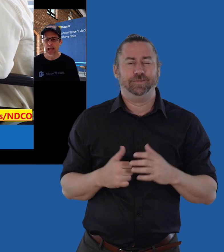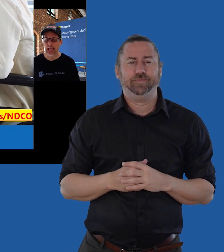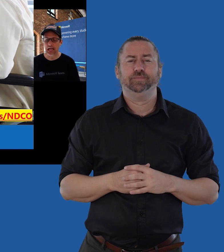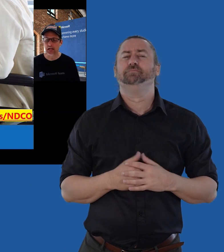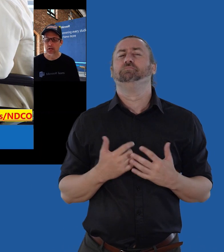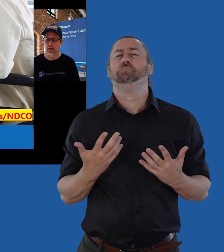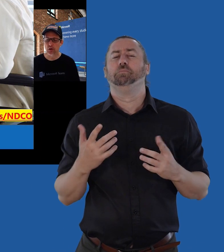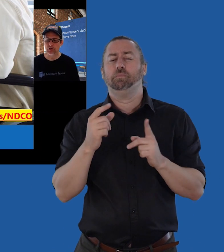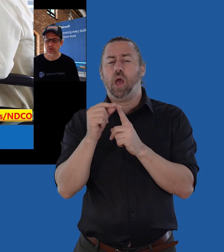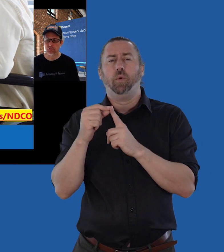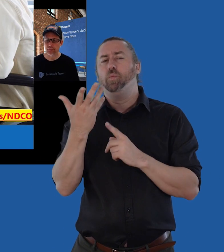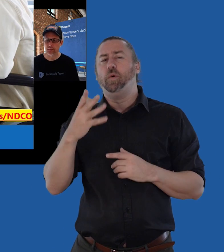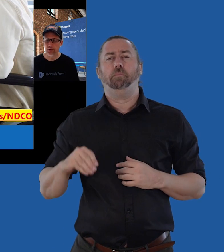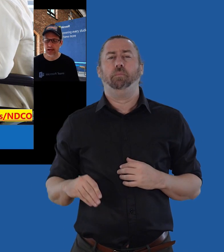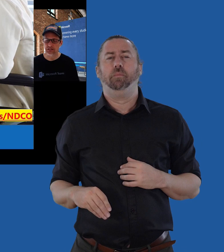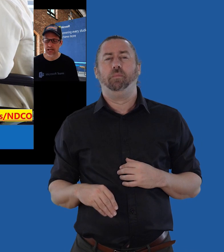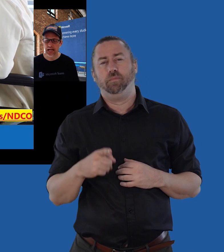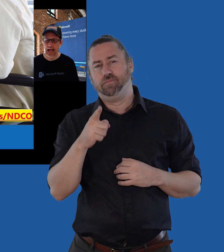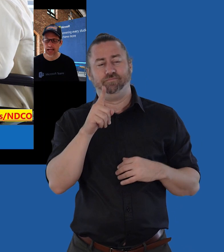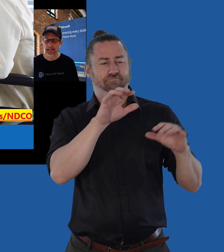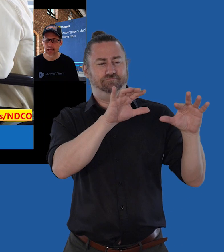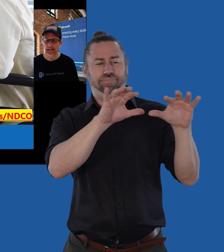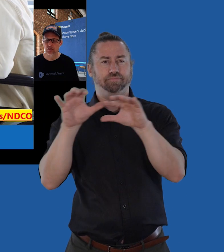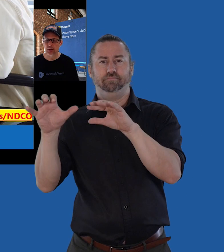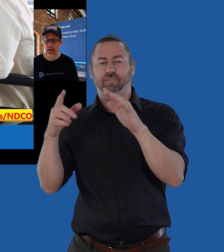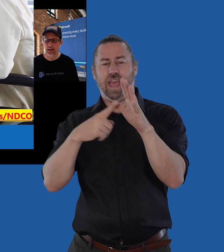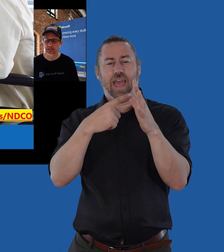Again, just go into your favorite browser,